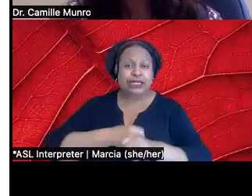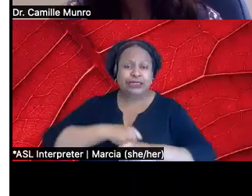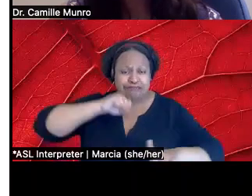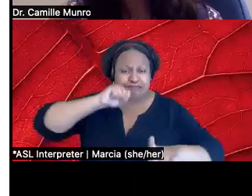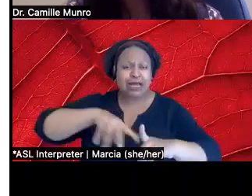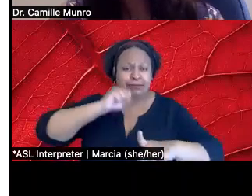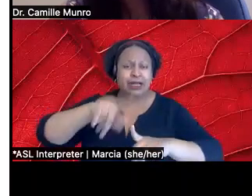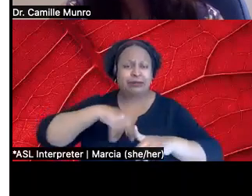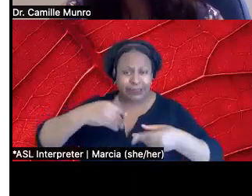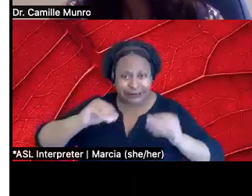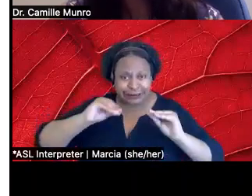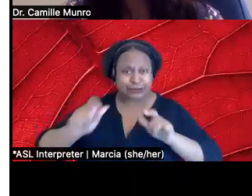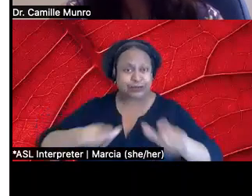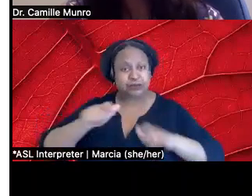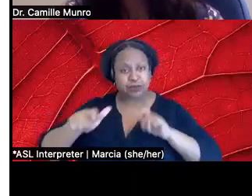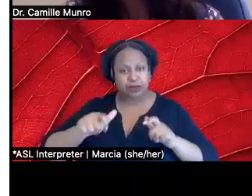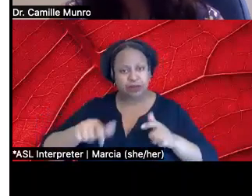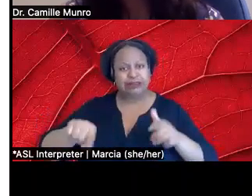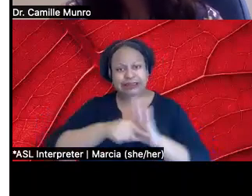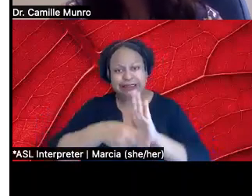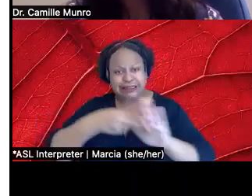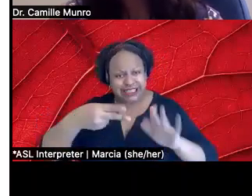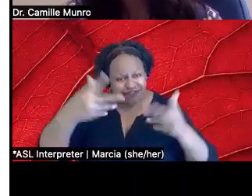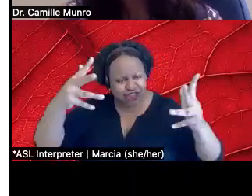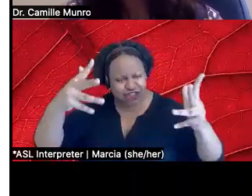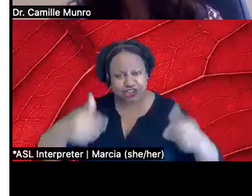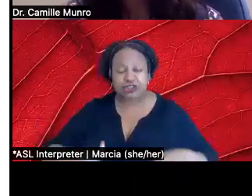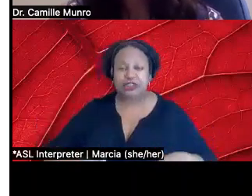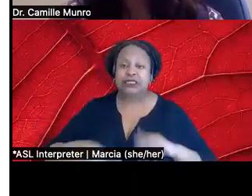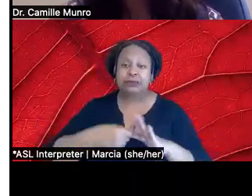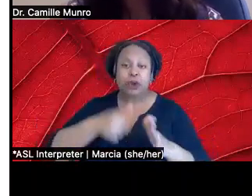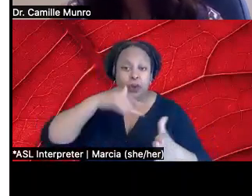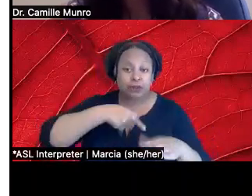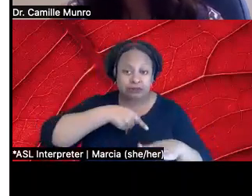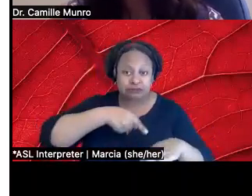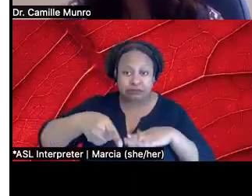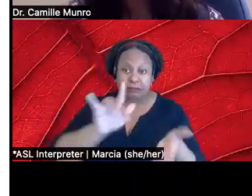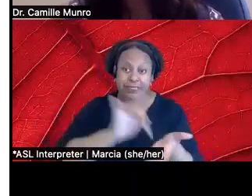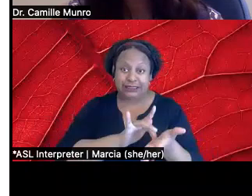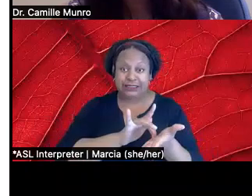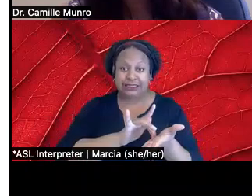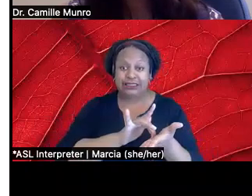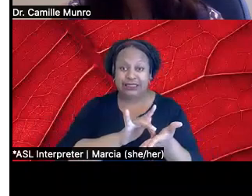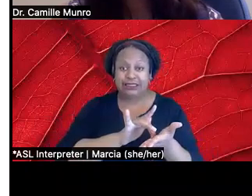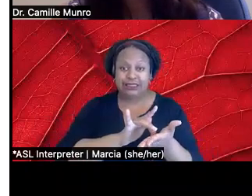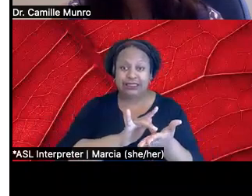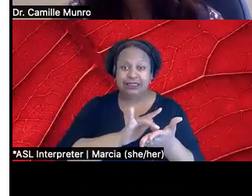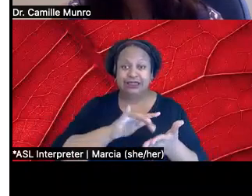you know, there are more than 50% of women in, in medical school now.